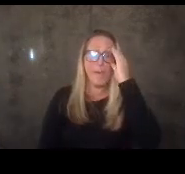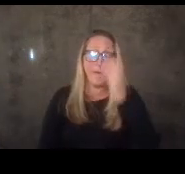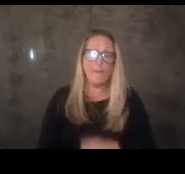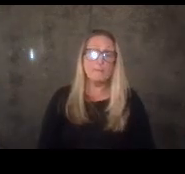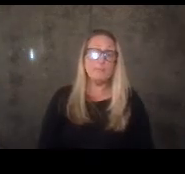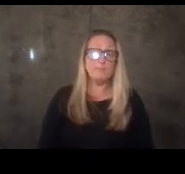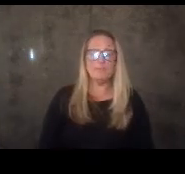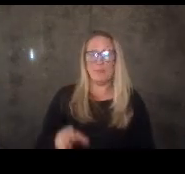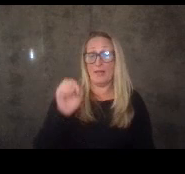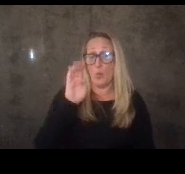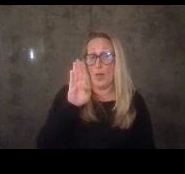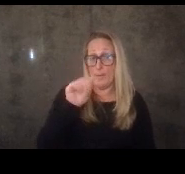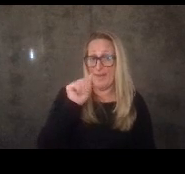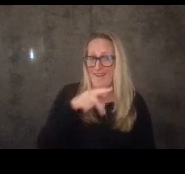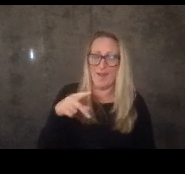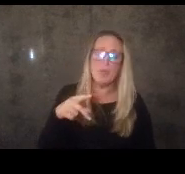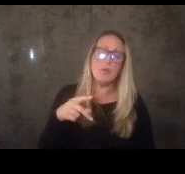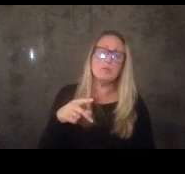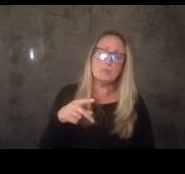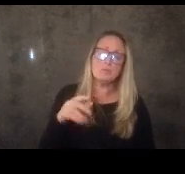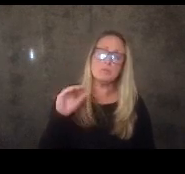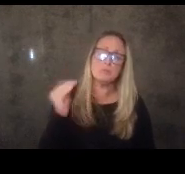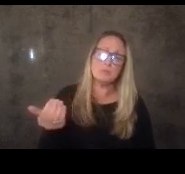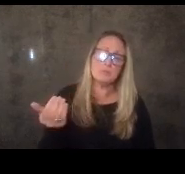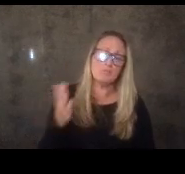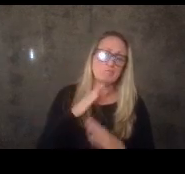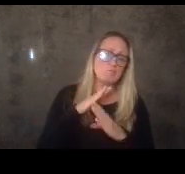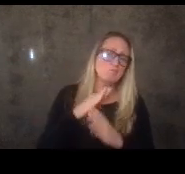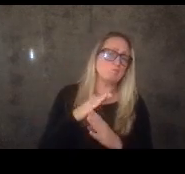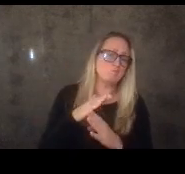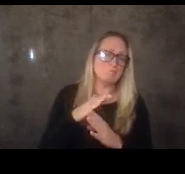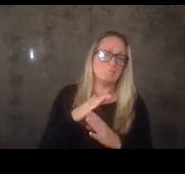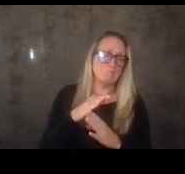in my web app it does look like it is preventing me from